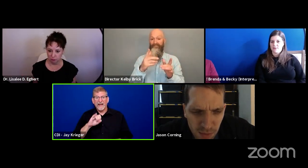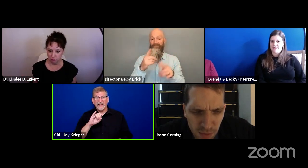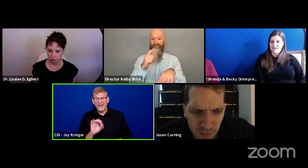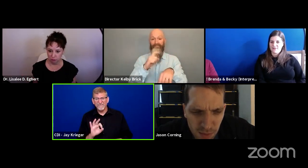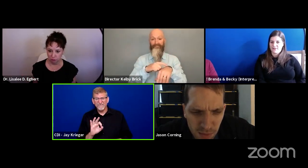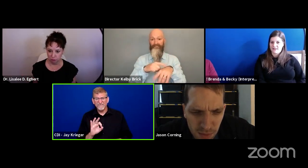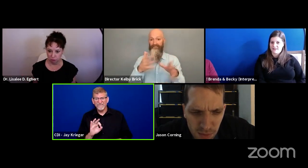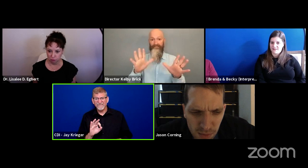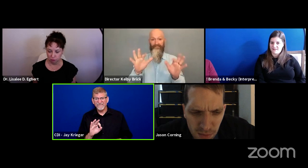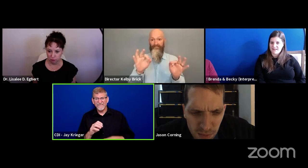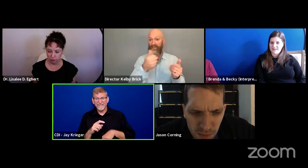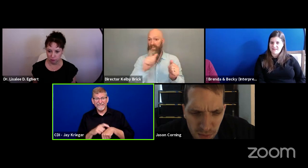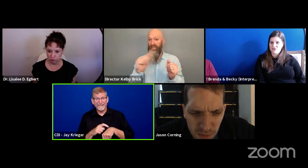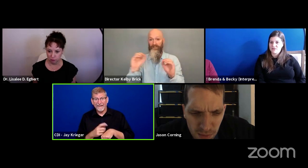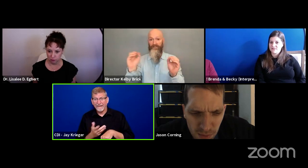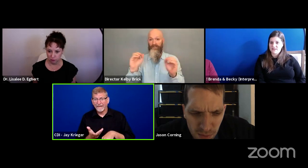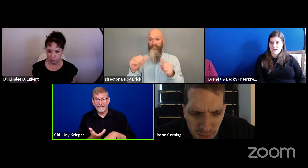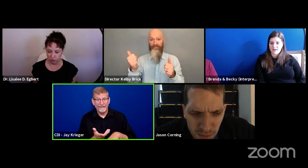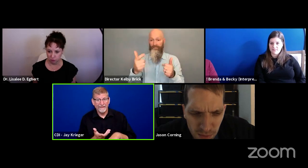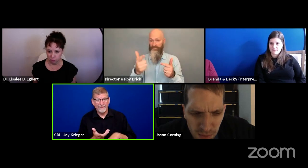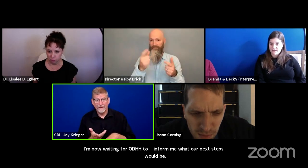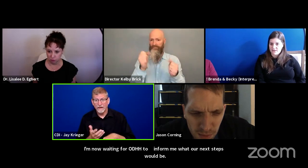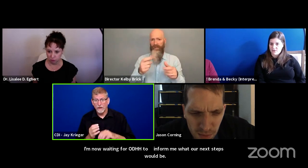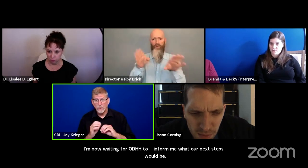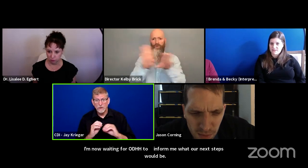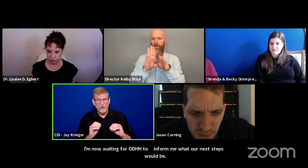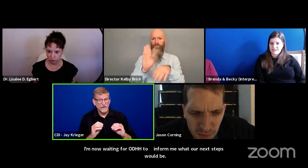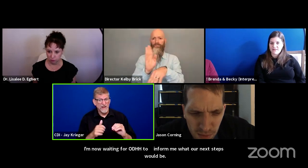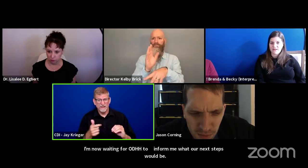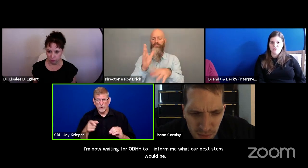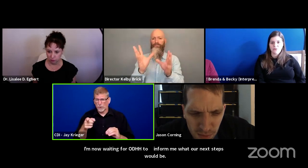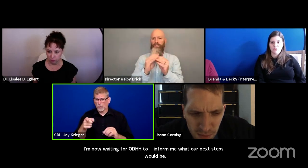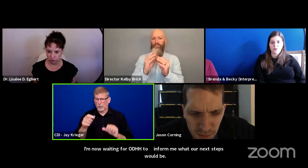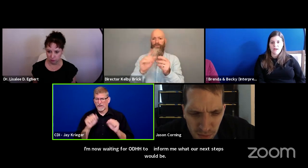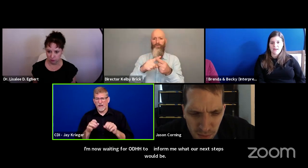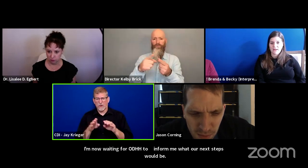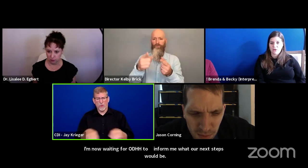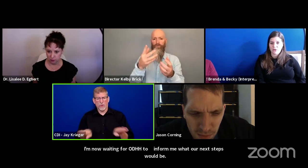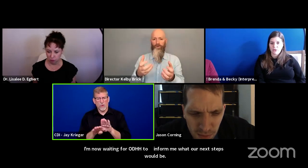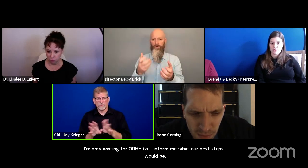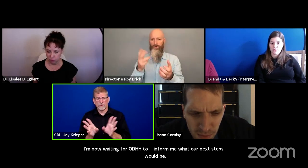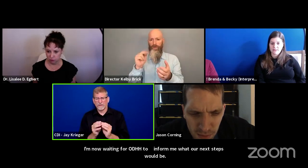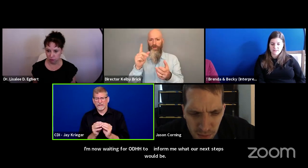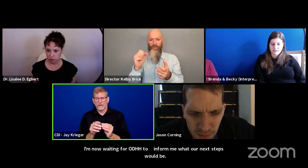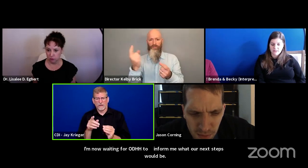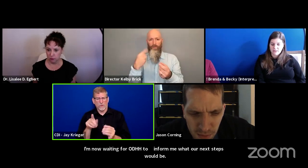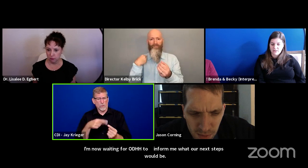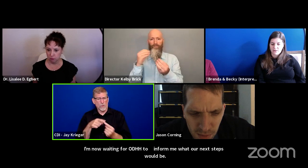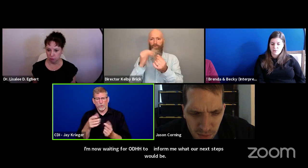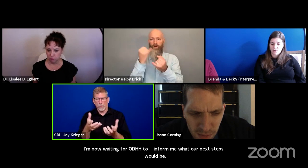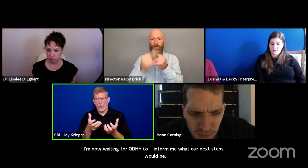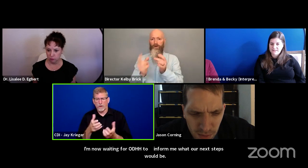In the interest of time, if we're seeing nothing else, you can go ahead and close old business